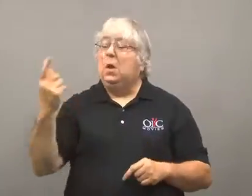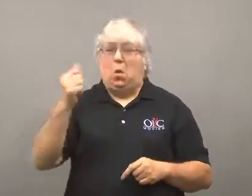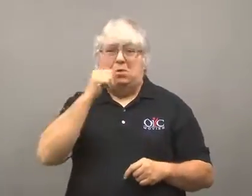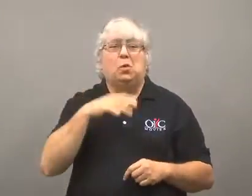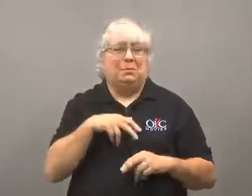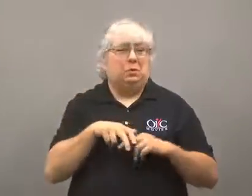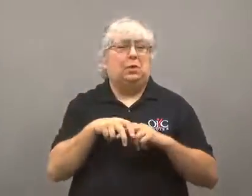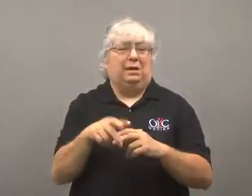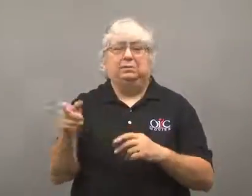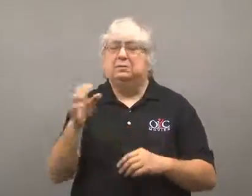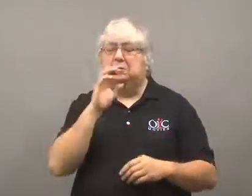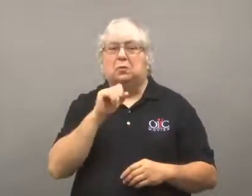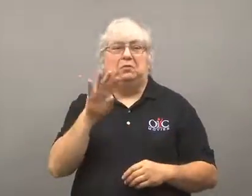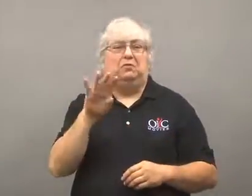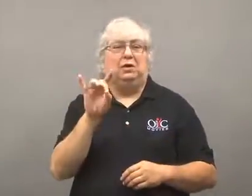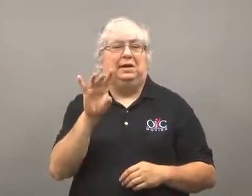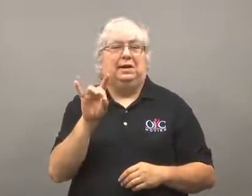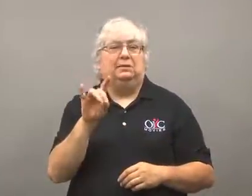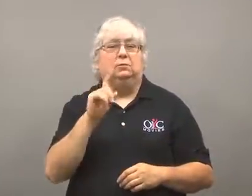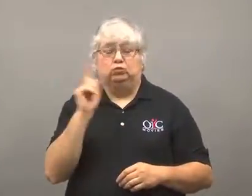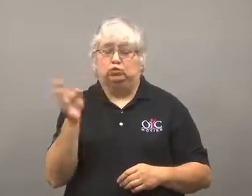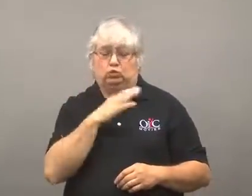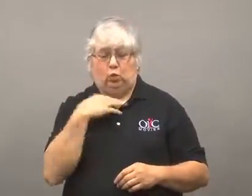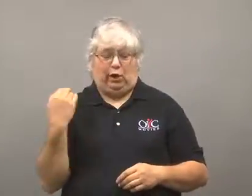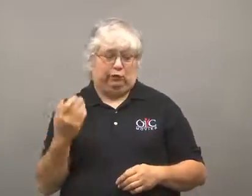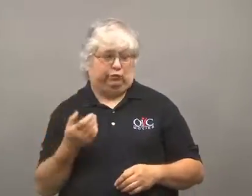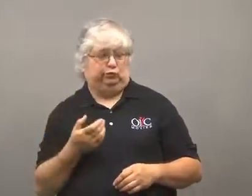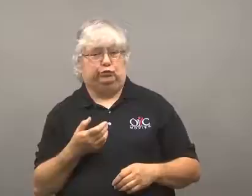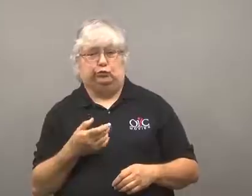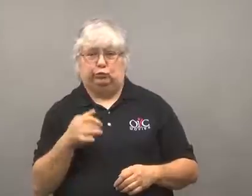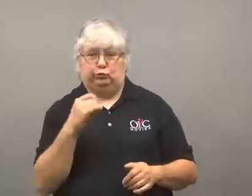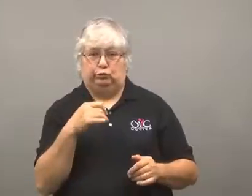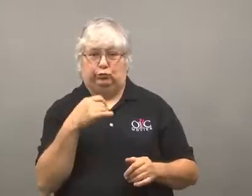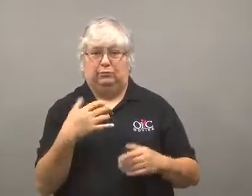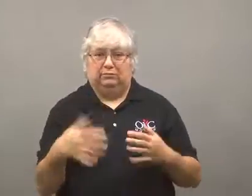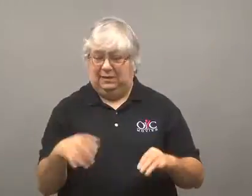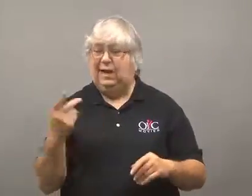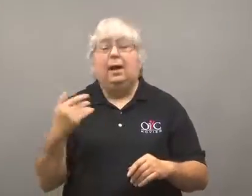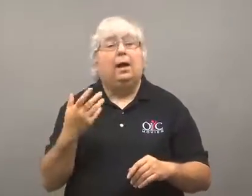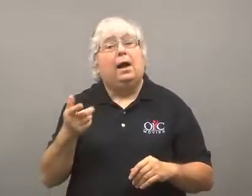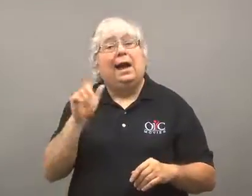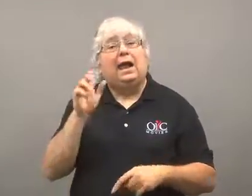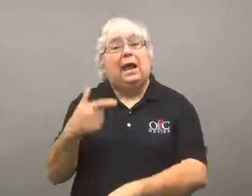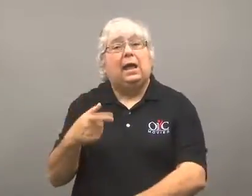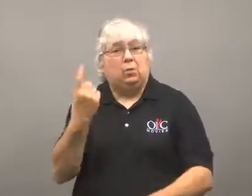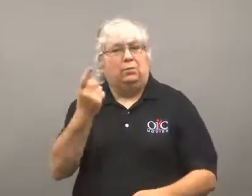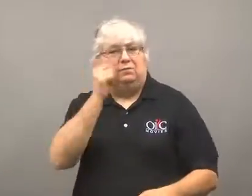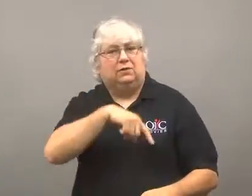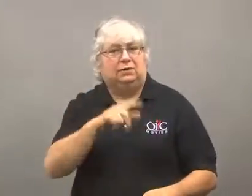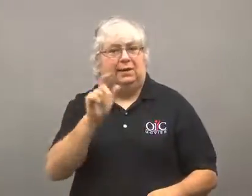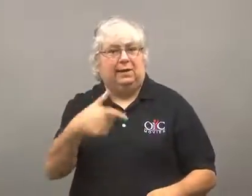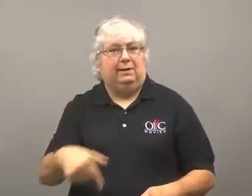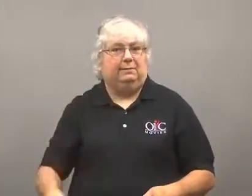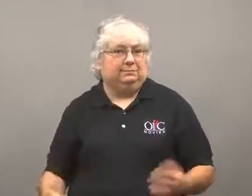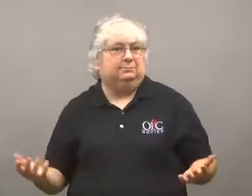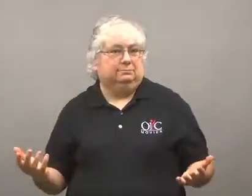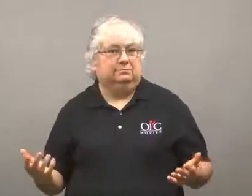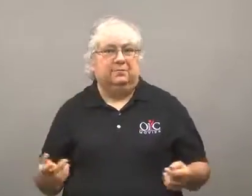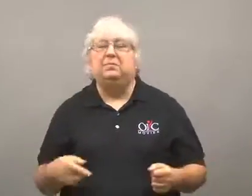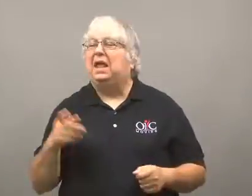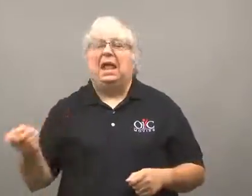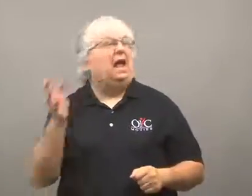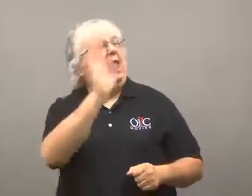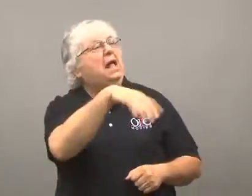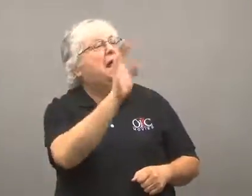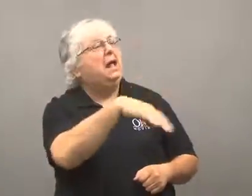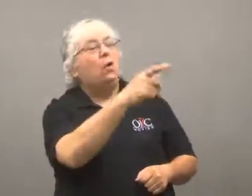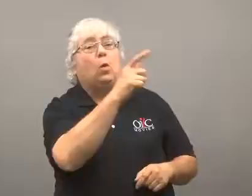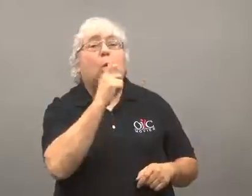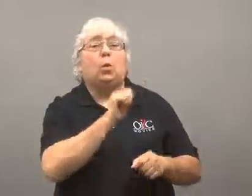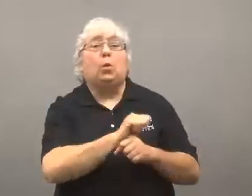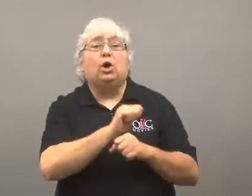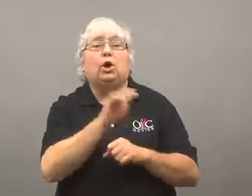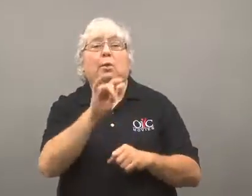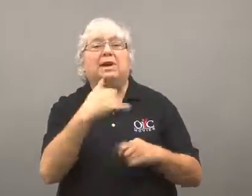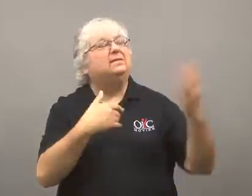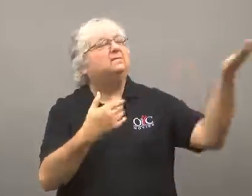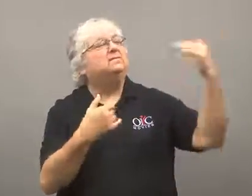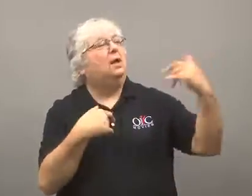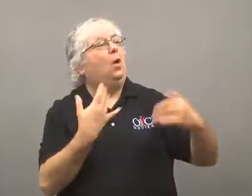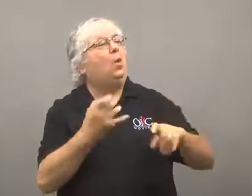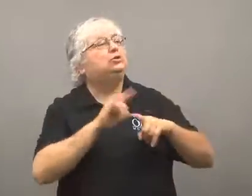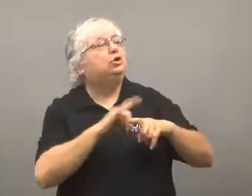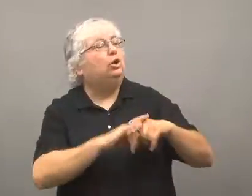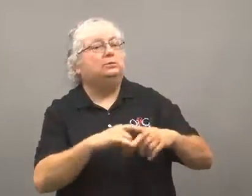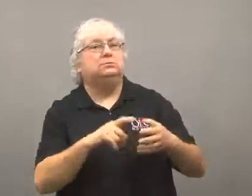A 48 year old woman was on board, and she was drunk.